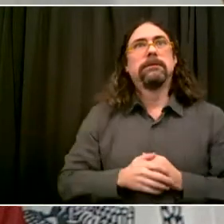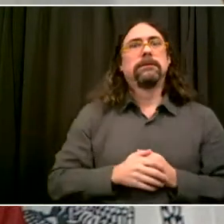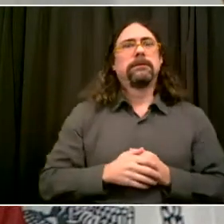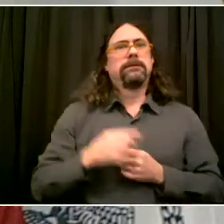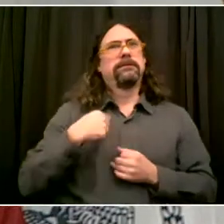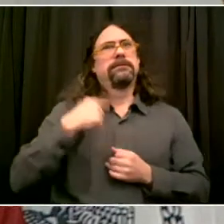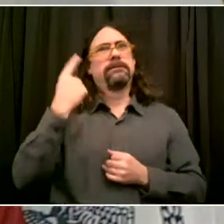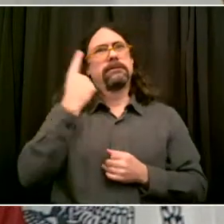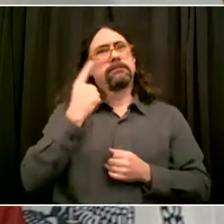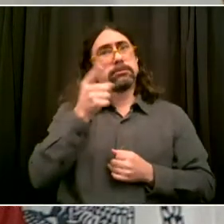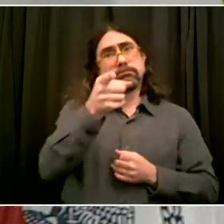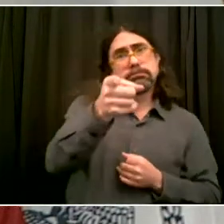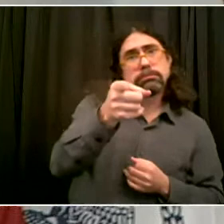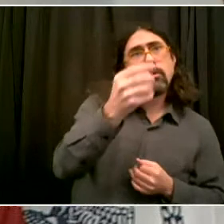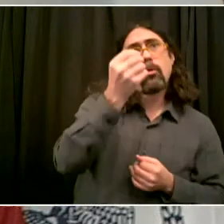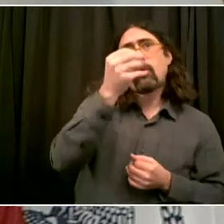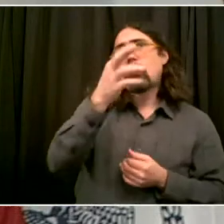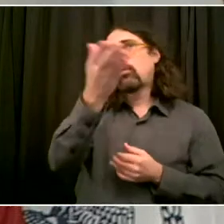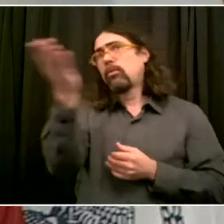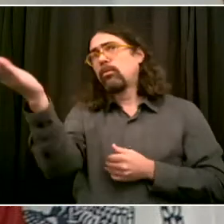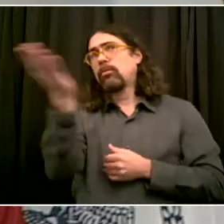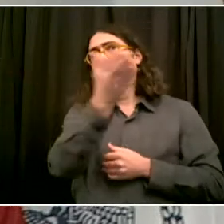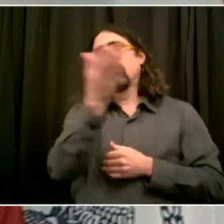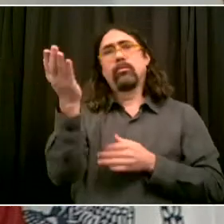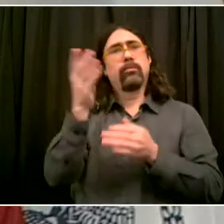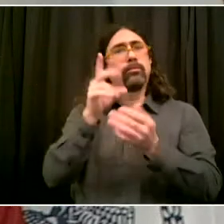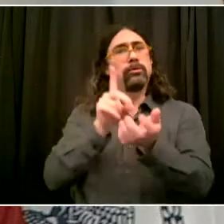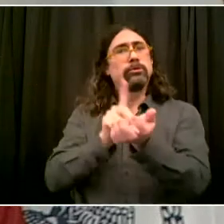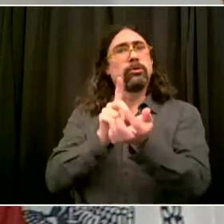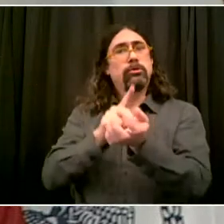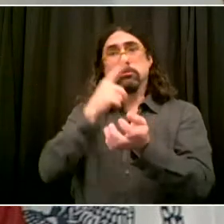US ABOUT HOW MANY OF THESE